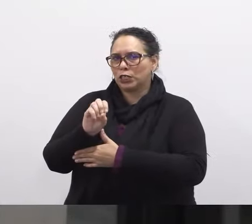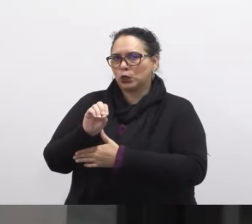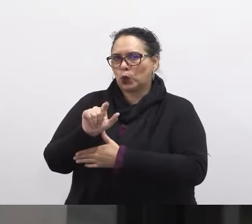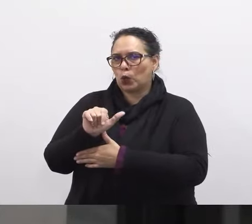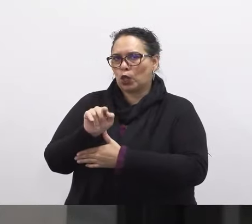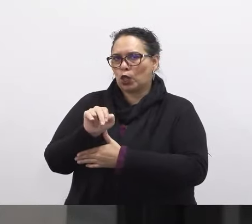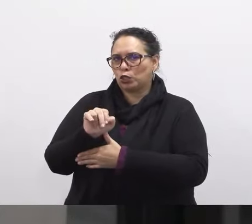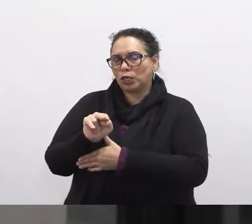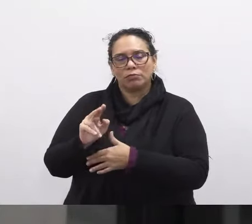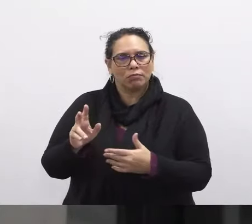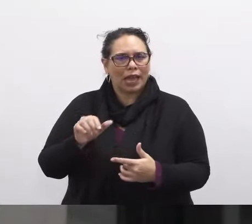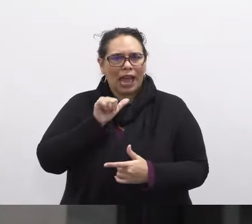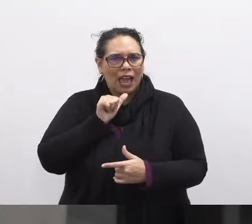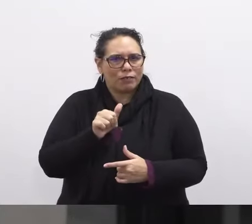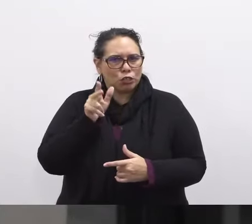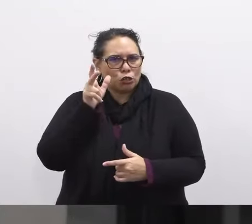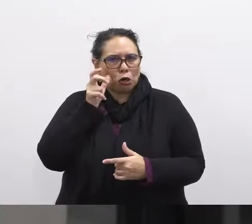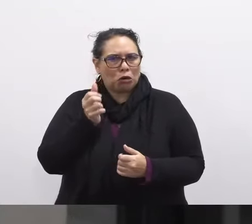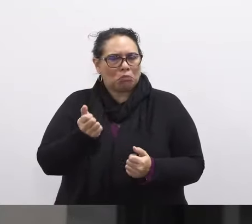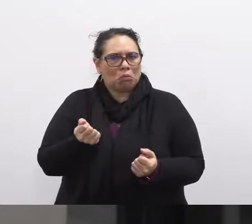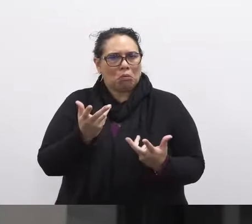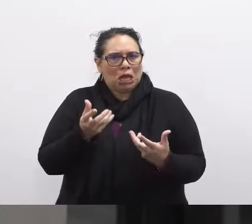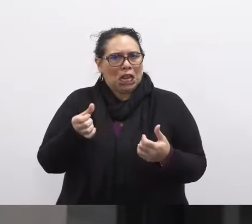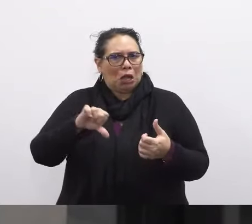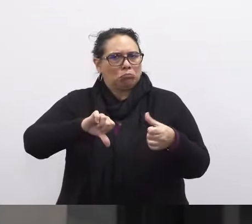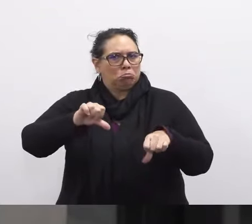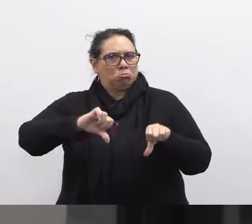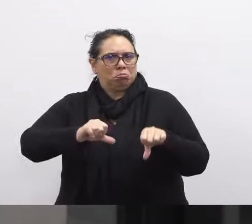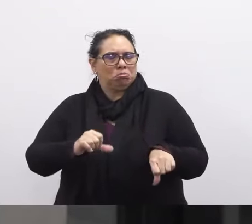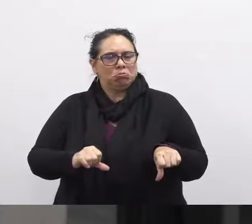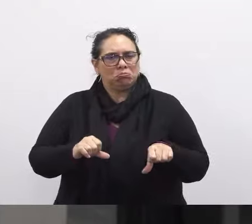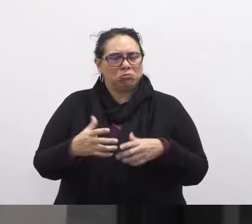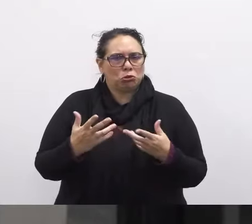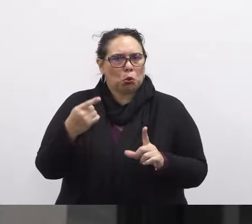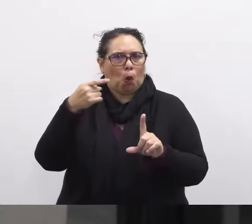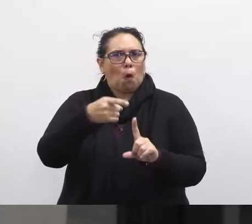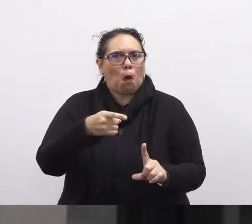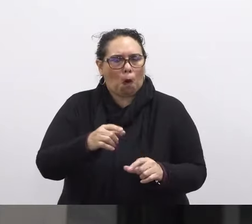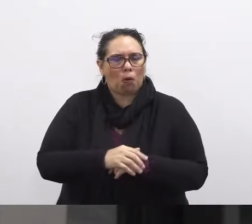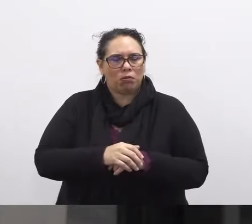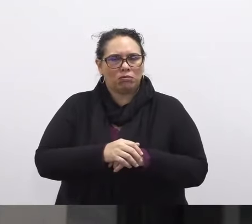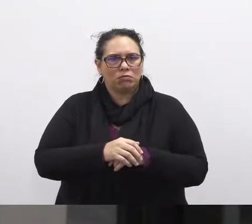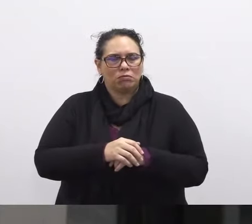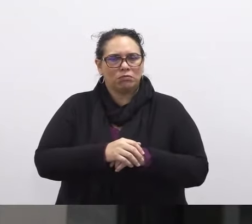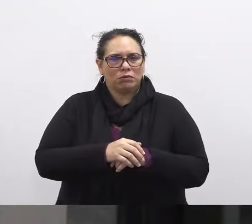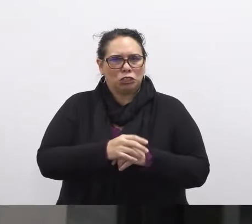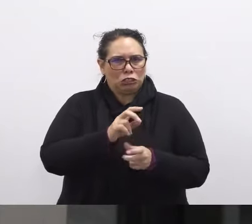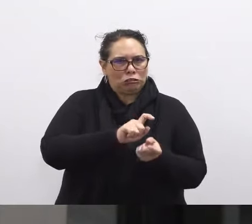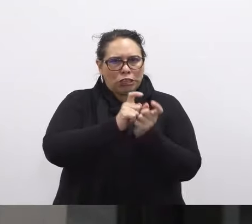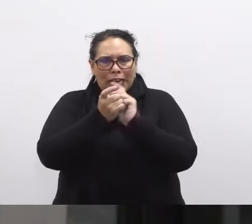I haven't heard many objections from the board to the resolutions ultimate goal of moving to 100% renewable energy.